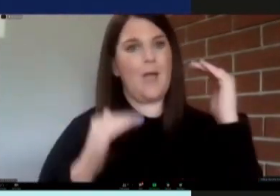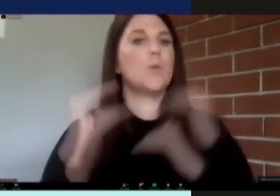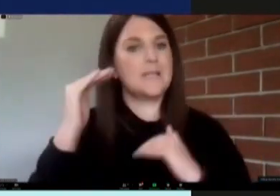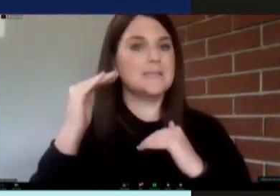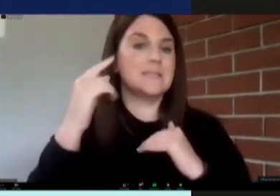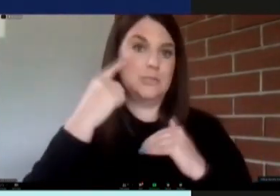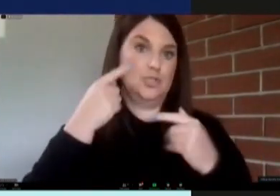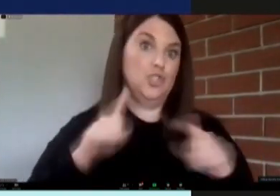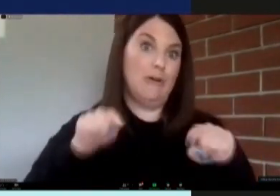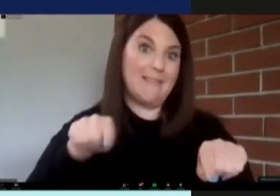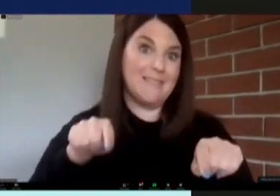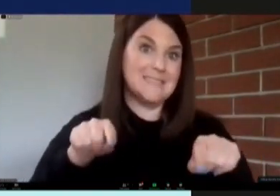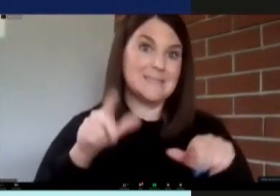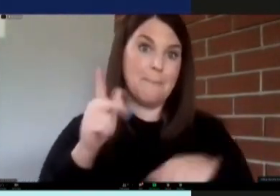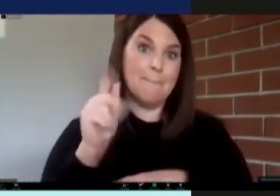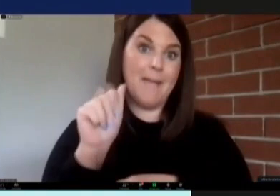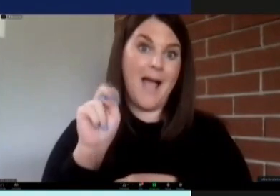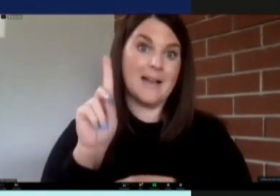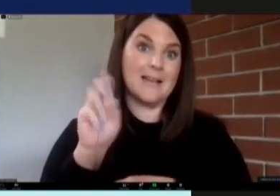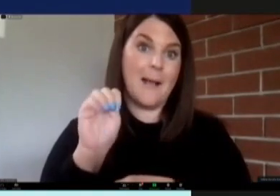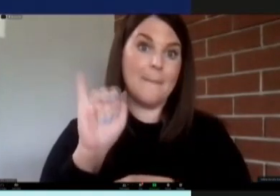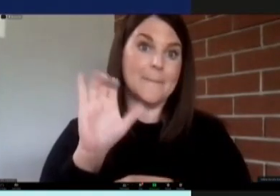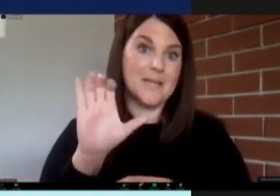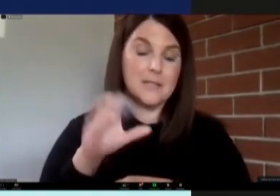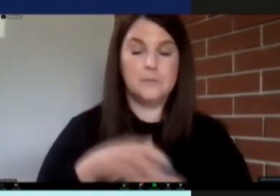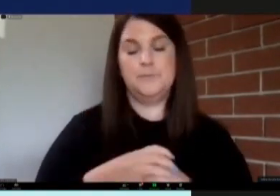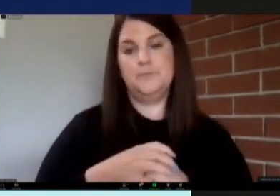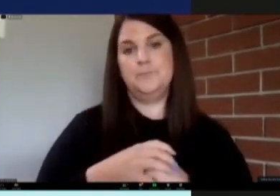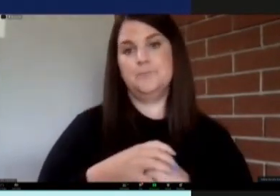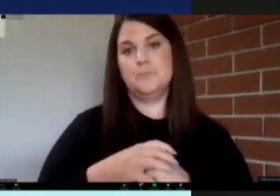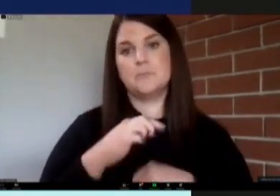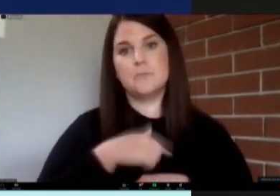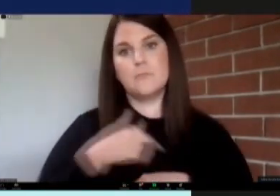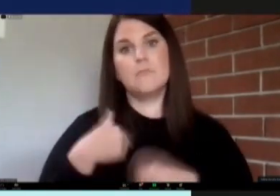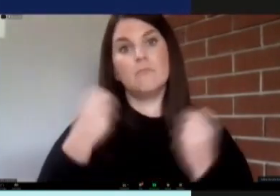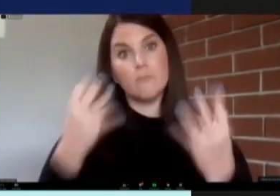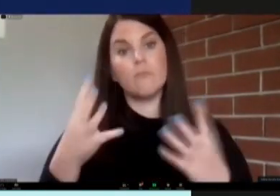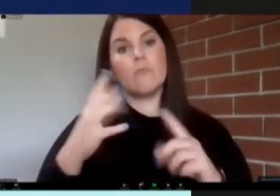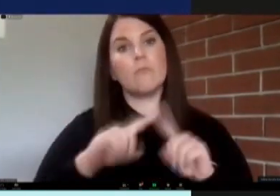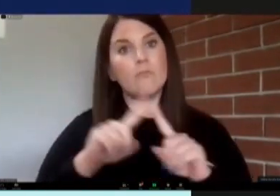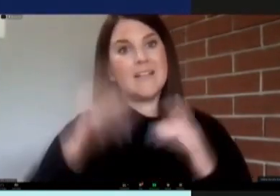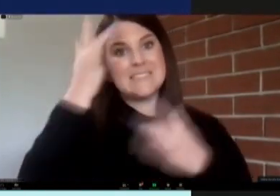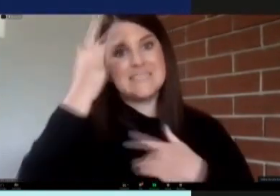And that are driving an equal burden of disease risk, suffering, and all the sequalae in minoritized,